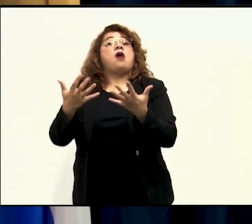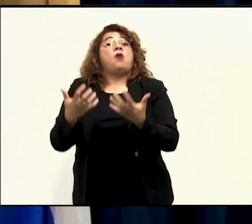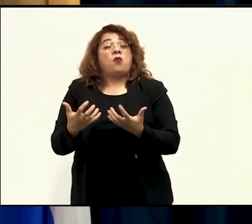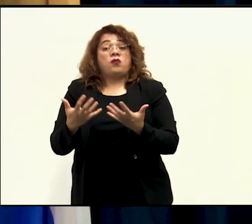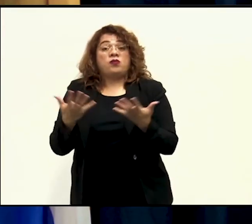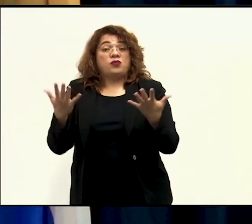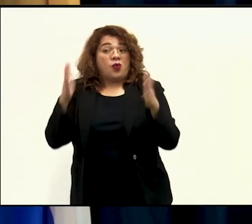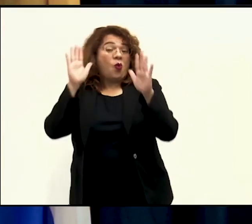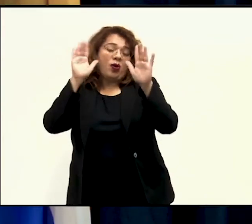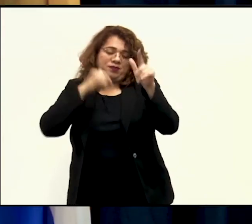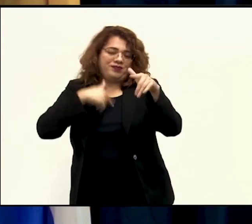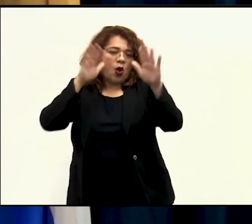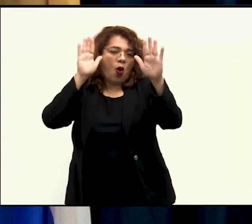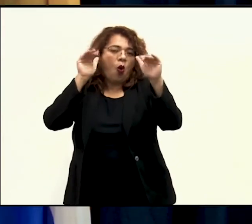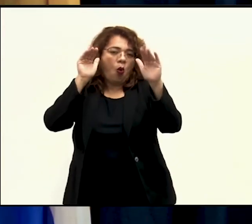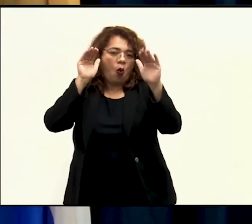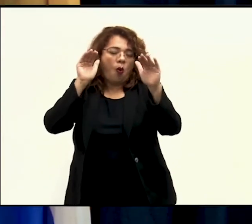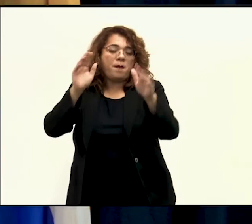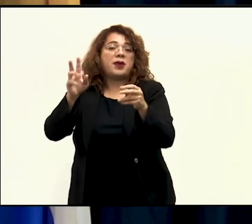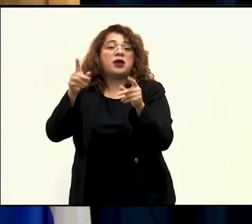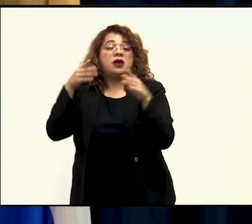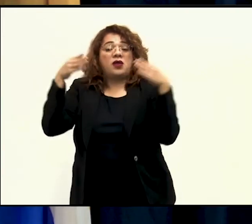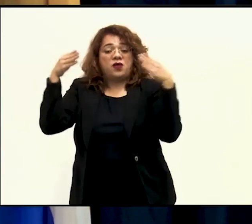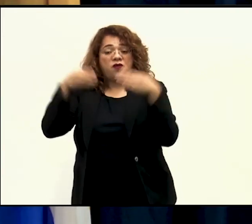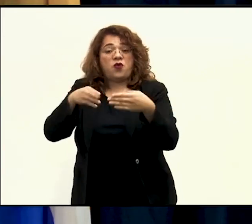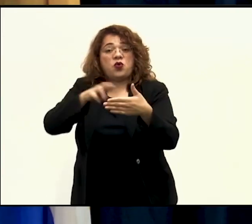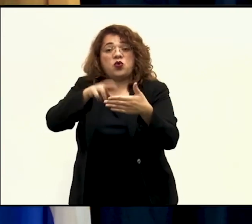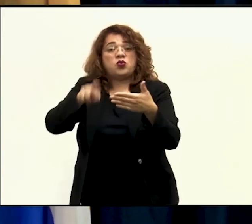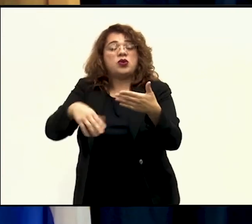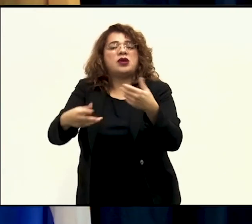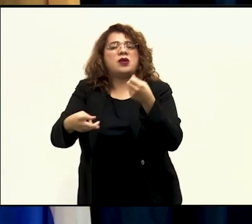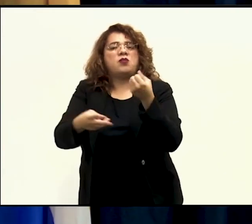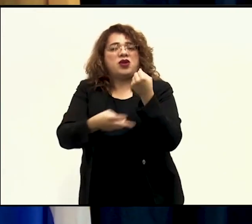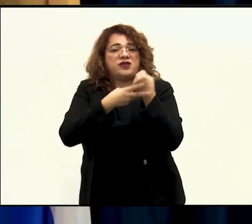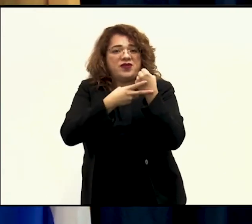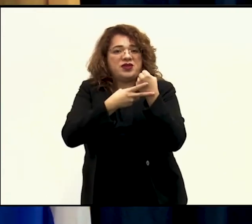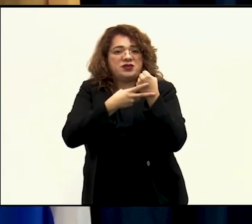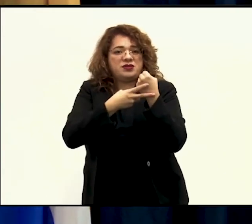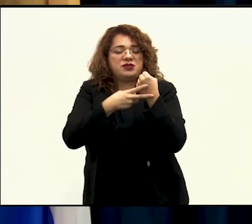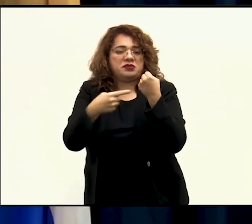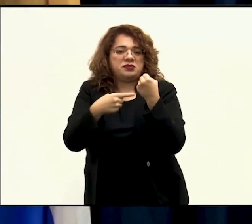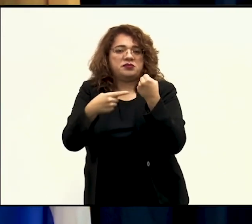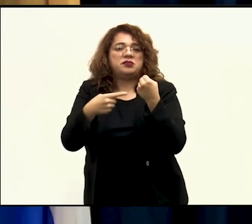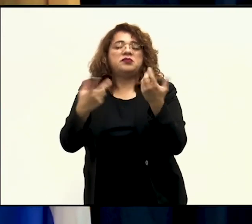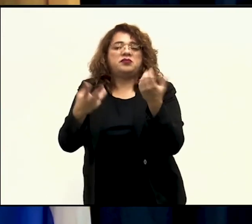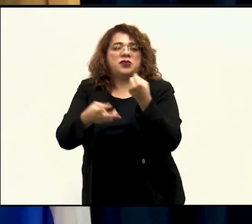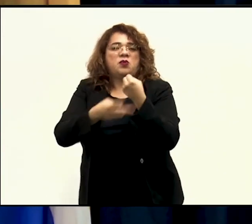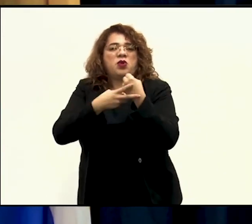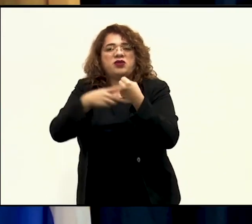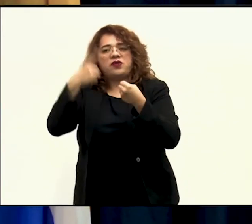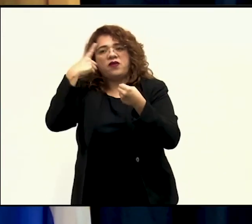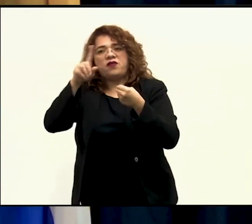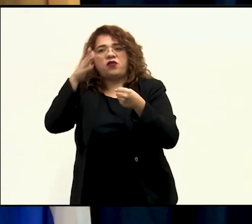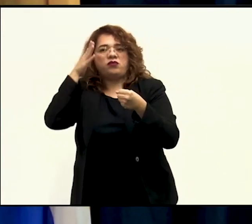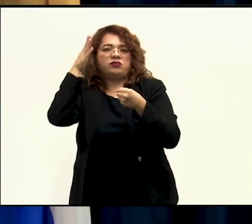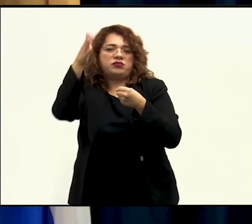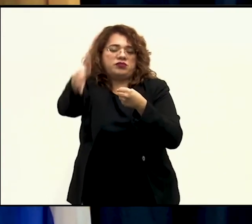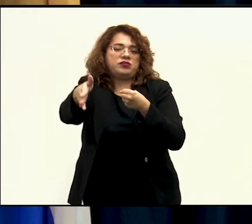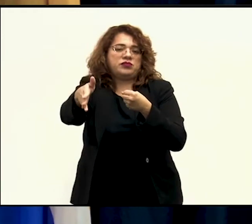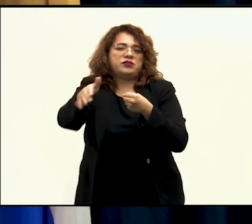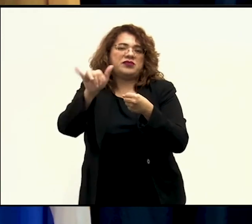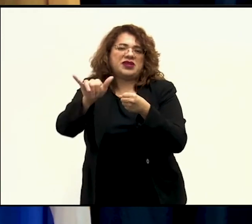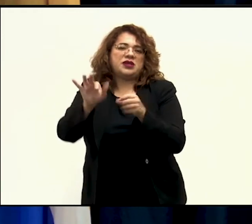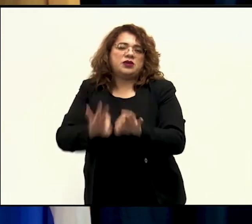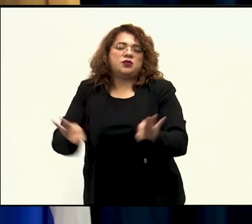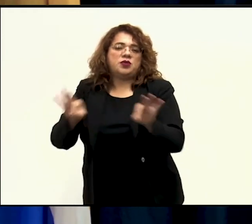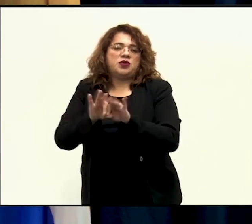on preservation of the ship and that become a center of what happens moving forward.